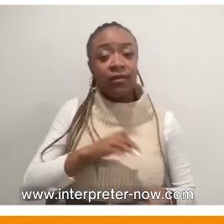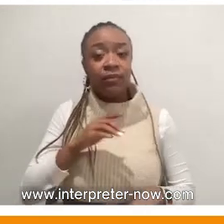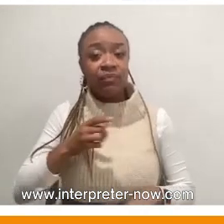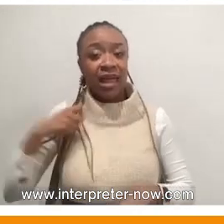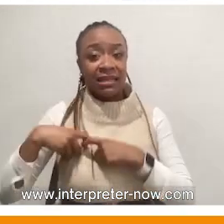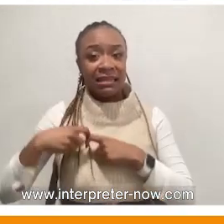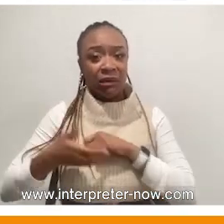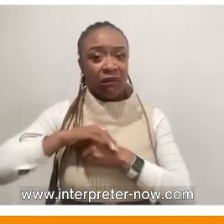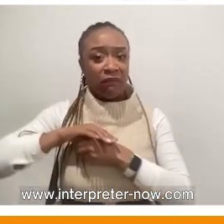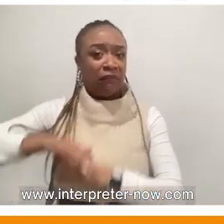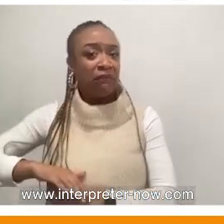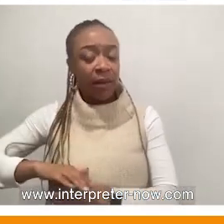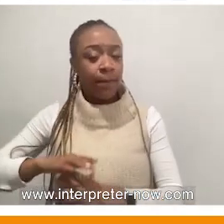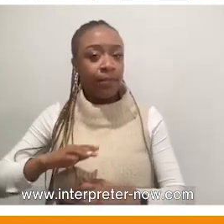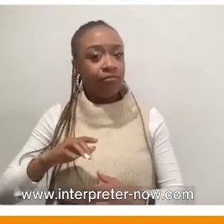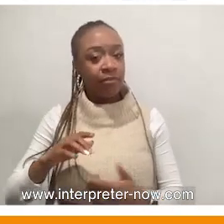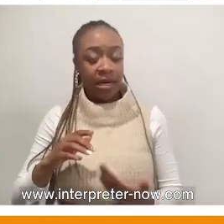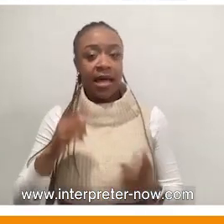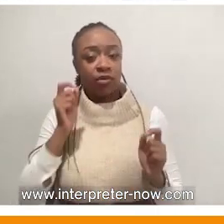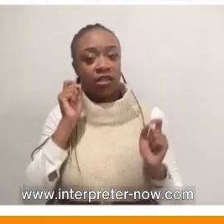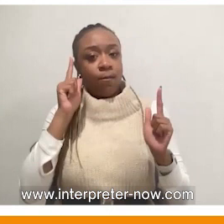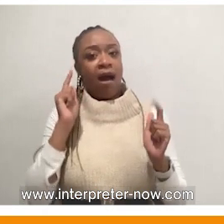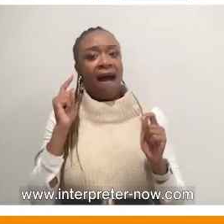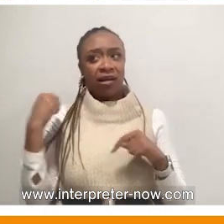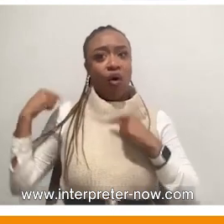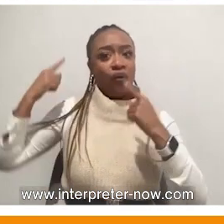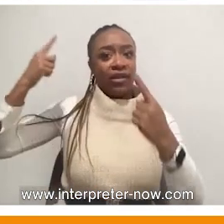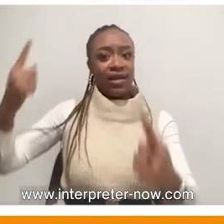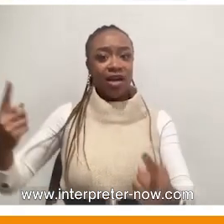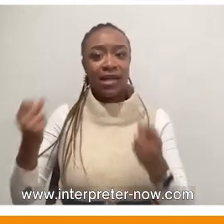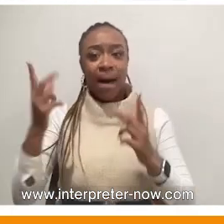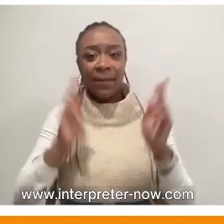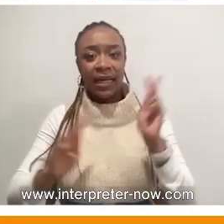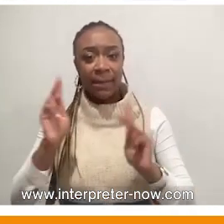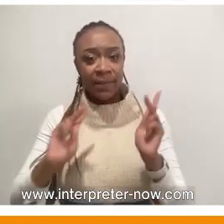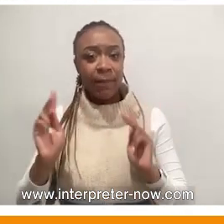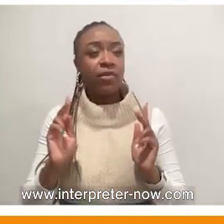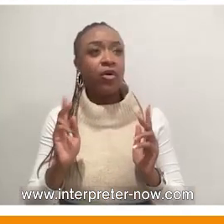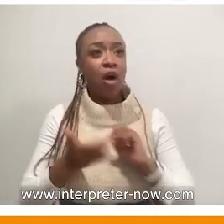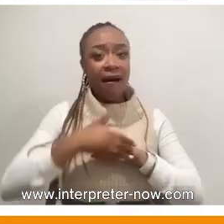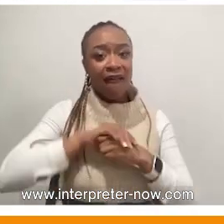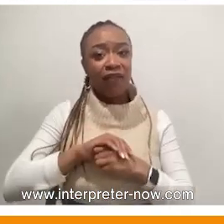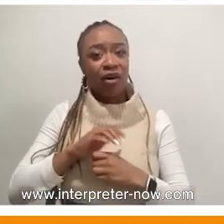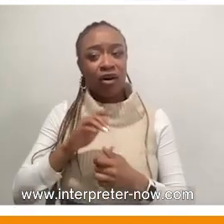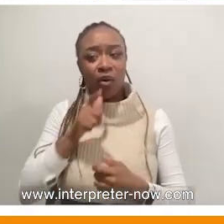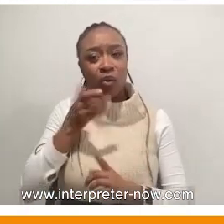So I think it was surprising to me over the years as well, how many different people cover